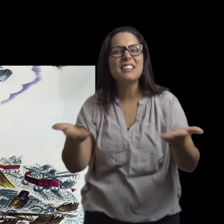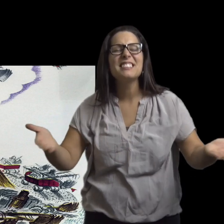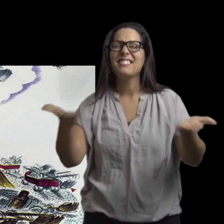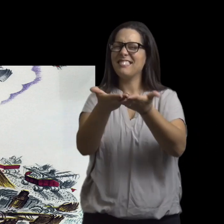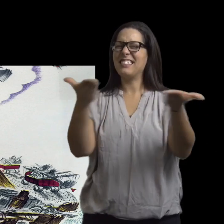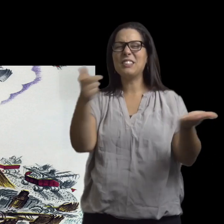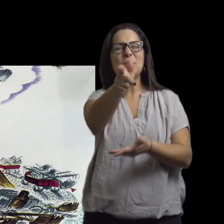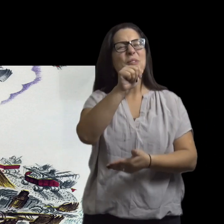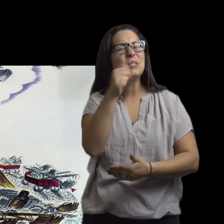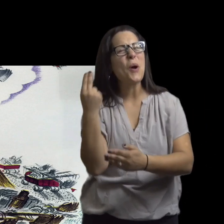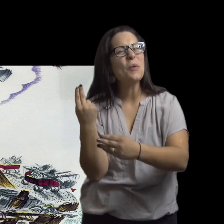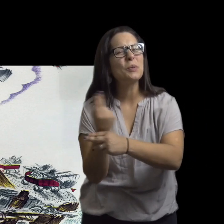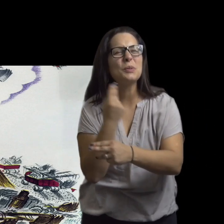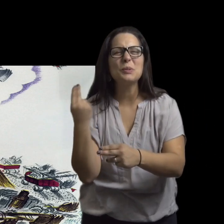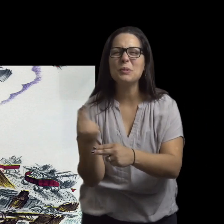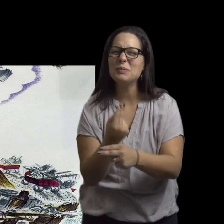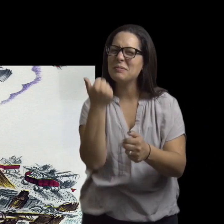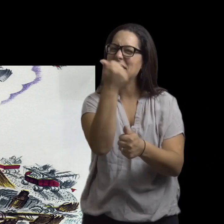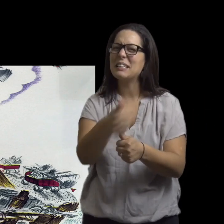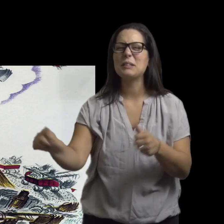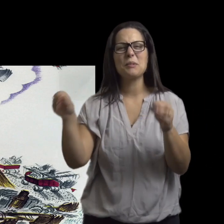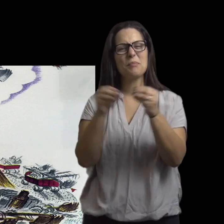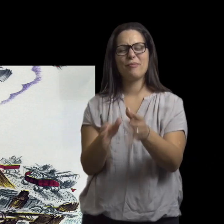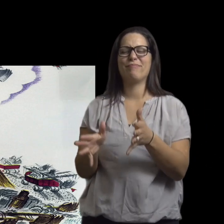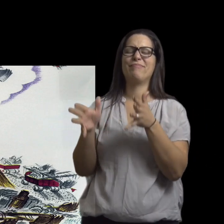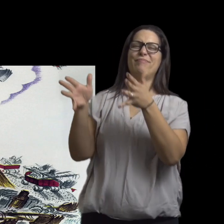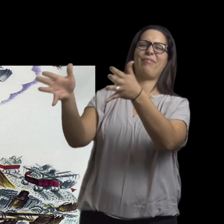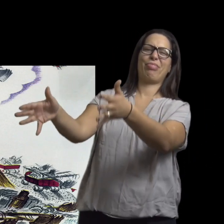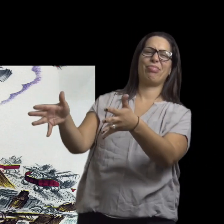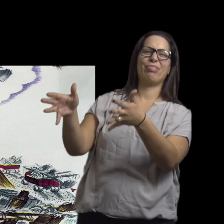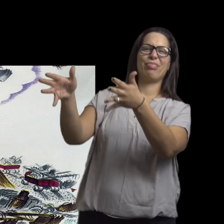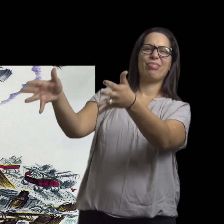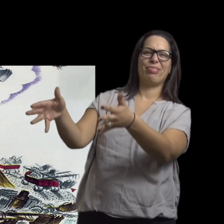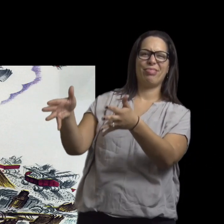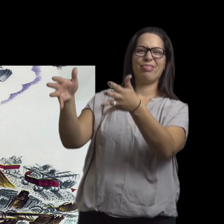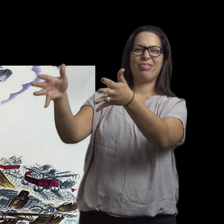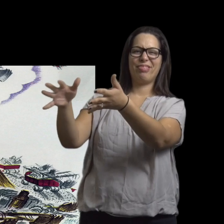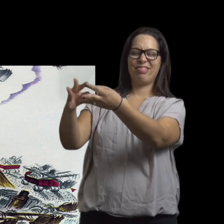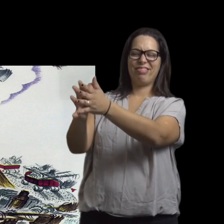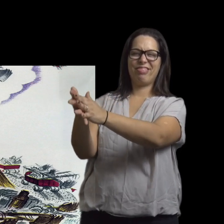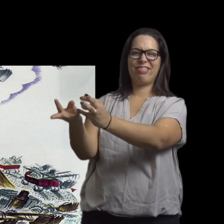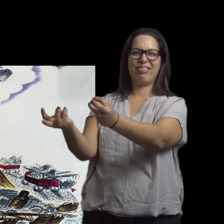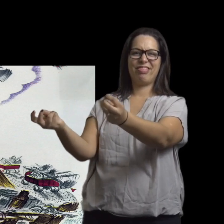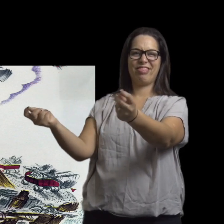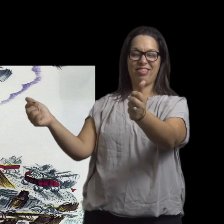things that are old. Things that you don't use any longer and they're just discarded. That's junk.